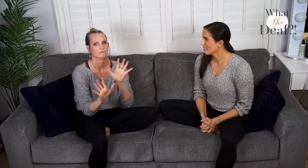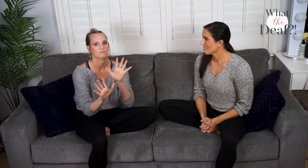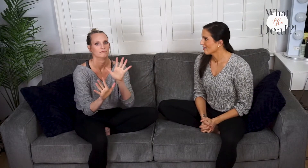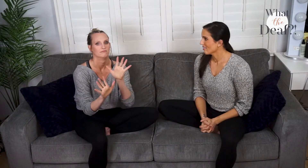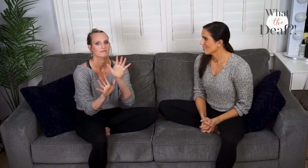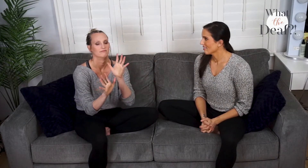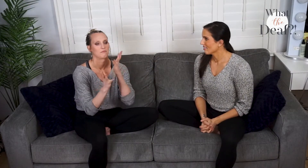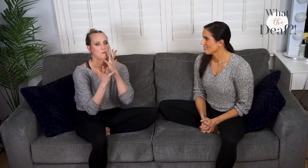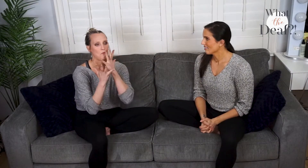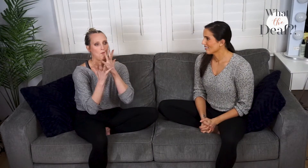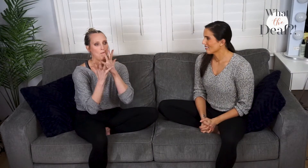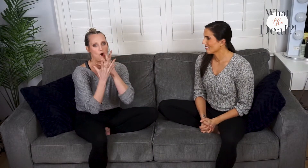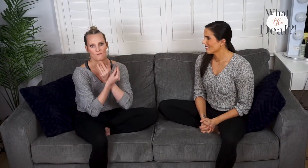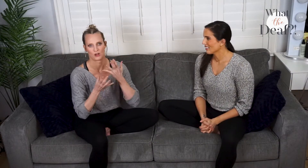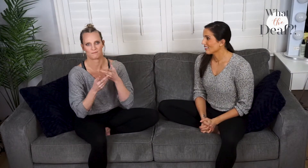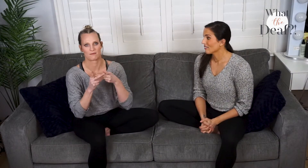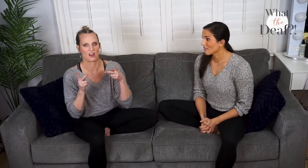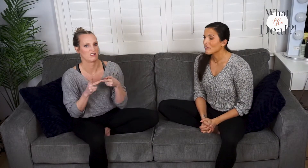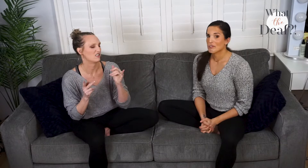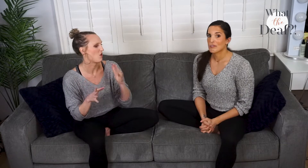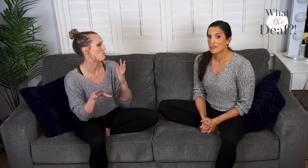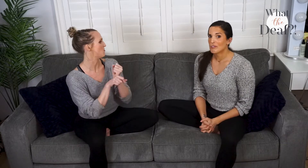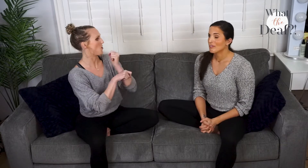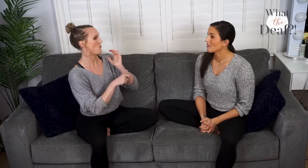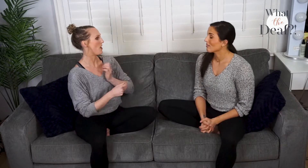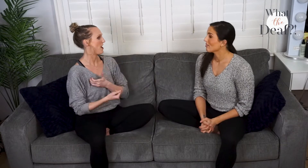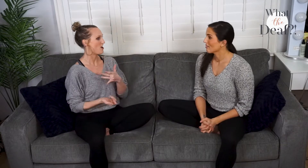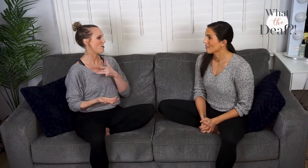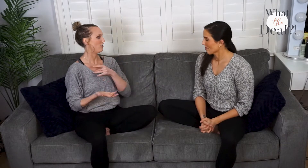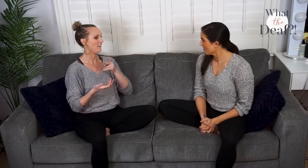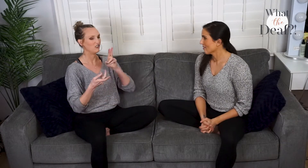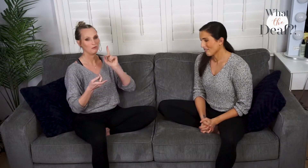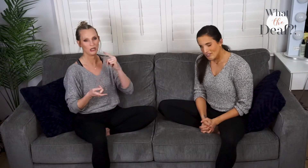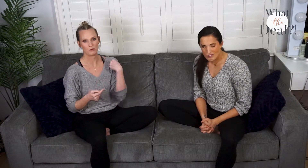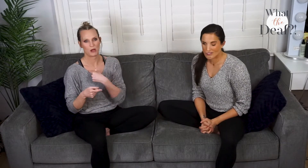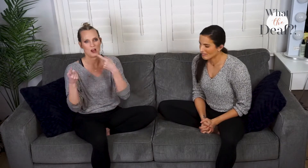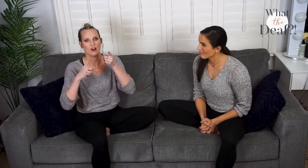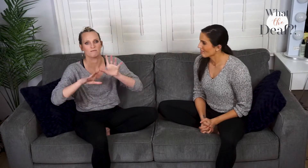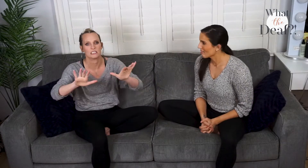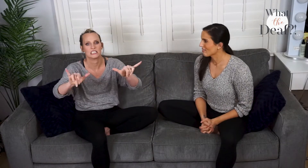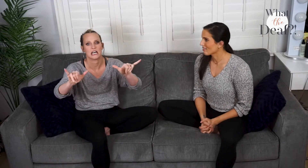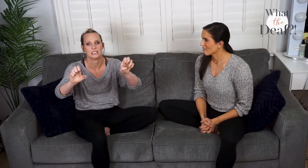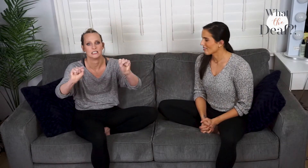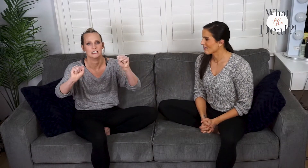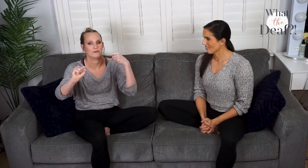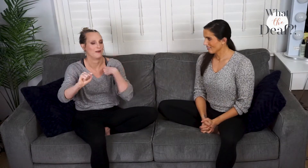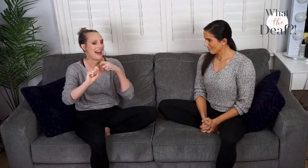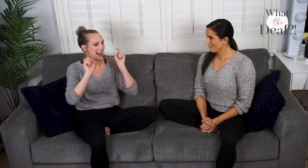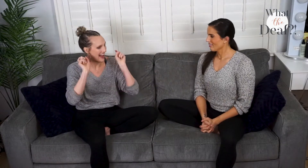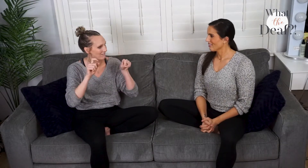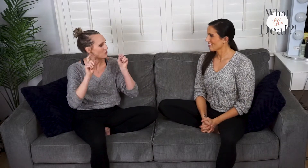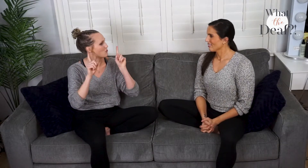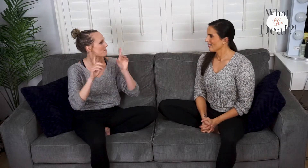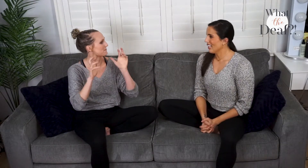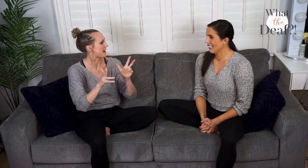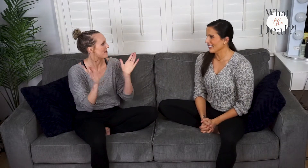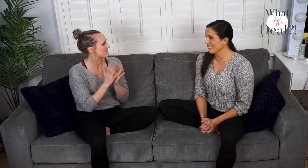And it is a gorgeous place. It won our hearts and we decided, yes we absolutely have to come back here.